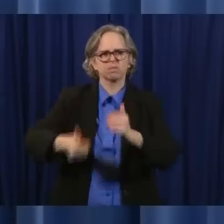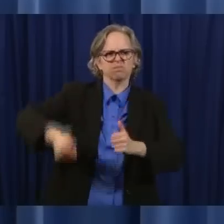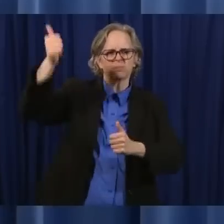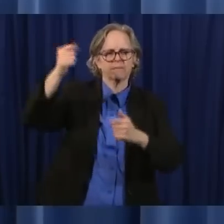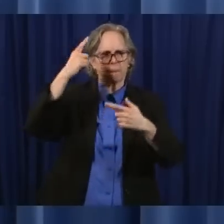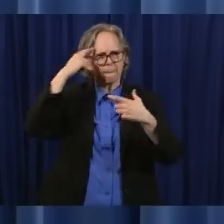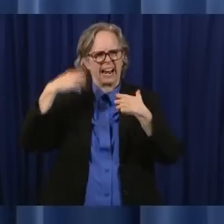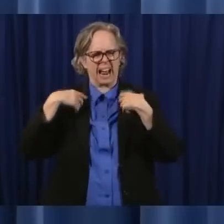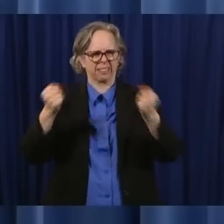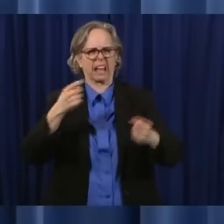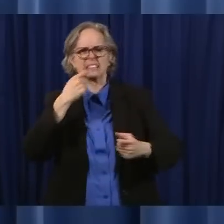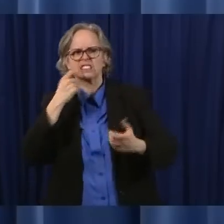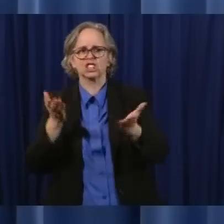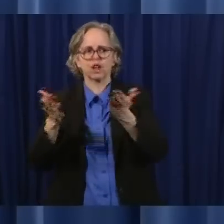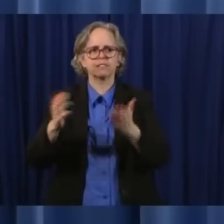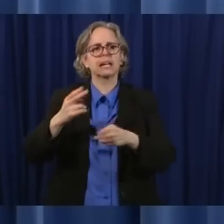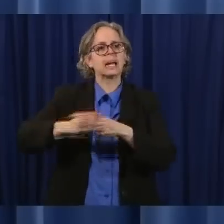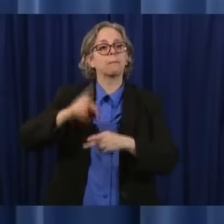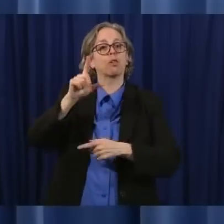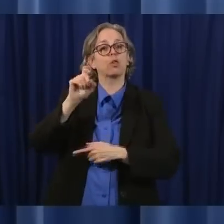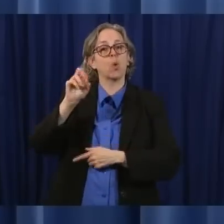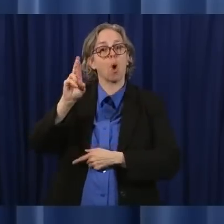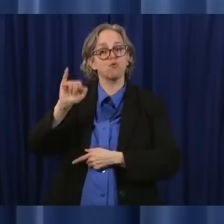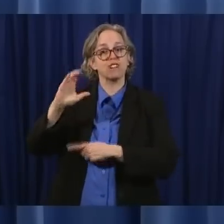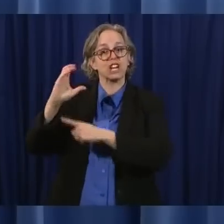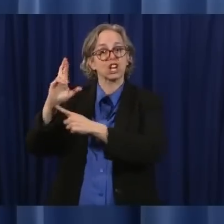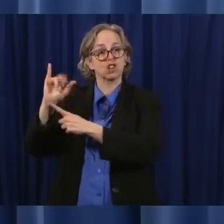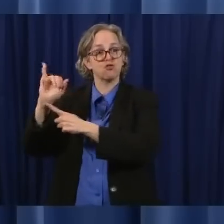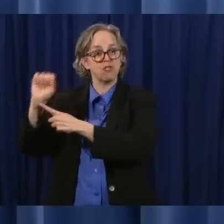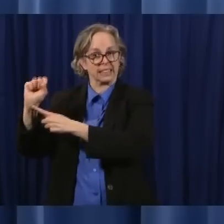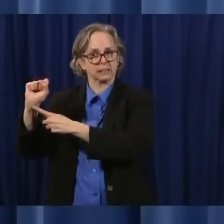OHIOANS ARE STRUGGLING. I HAVE ASKED OUR DIRECTOR OF